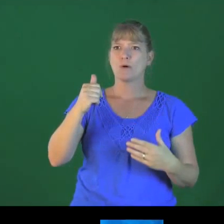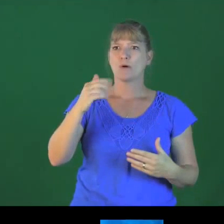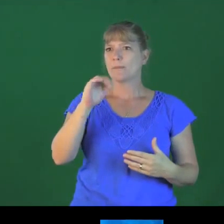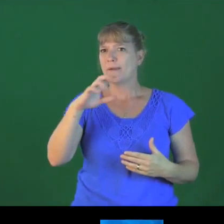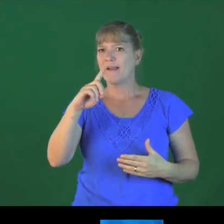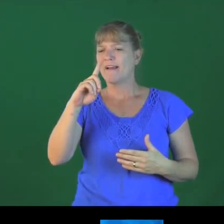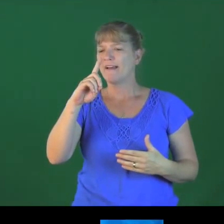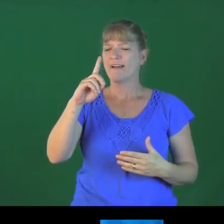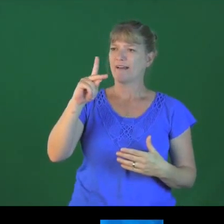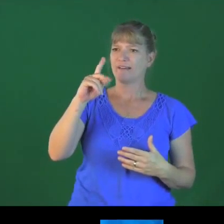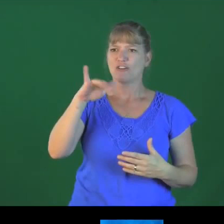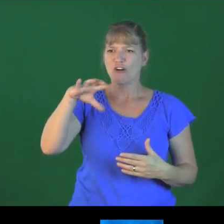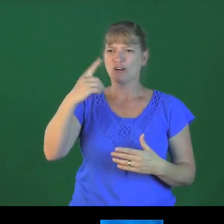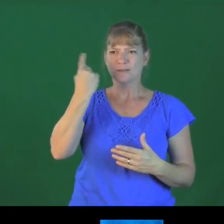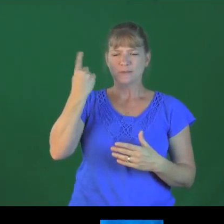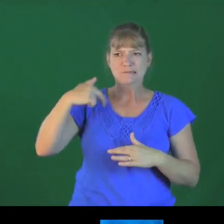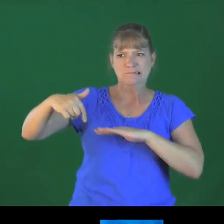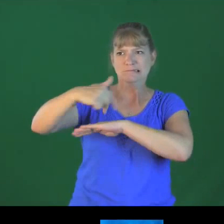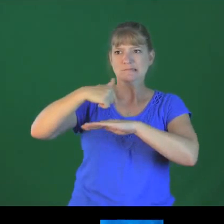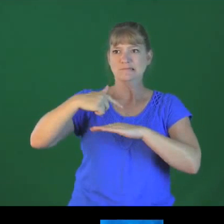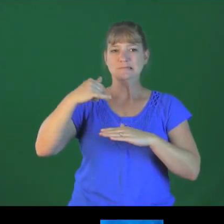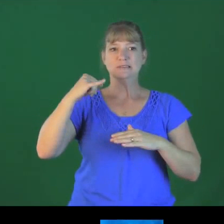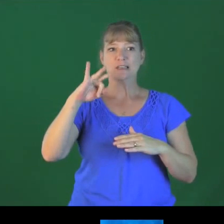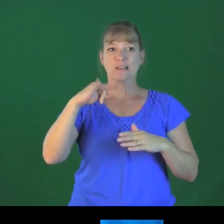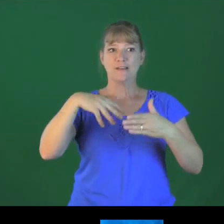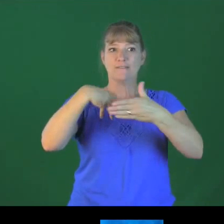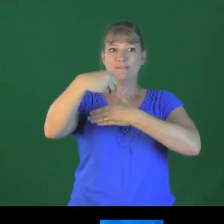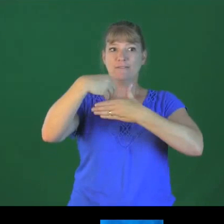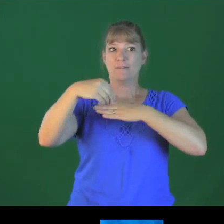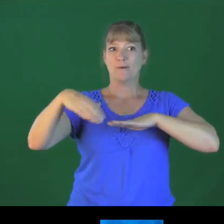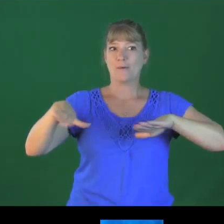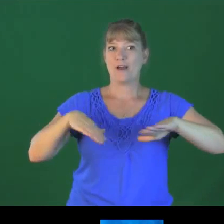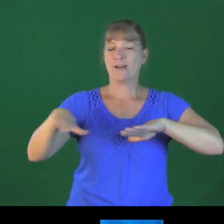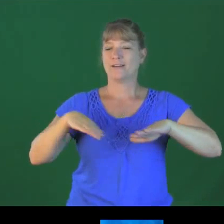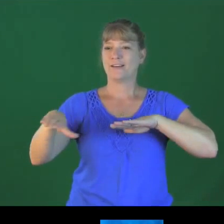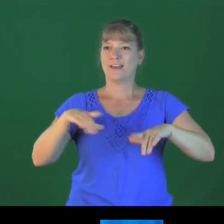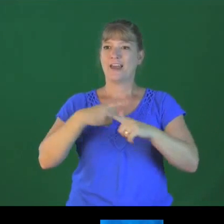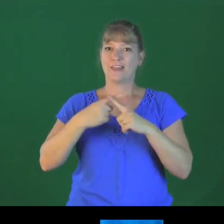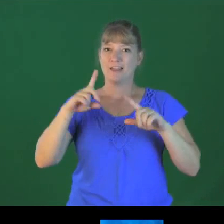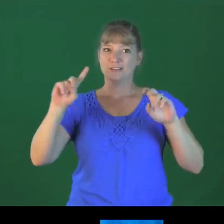or if you're going on a walk the dog can pause.